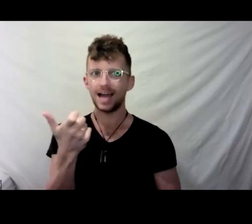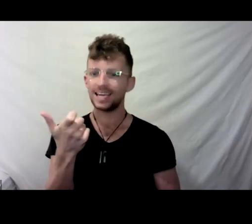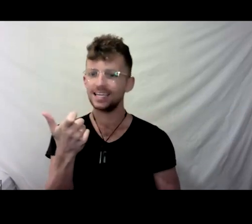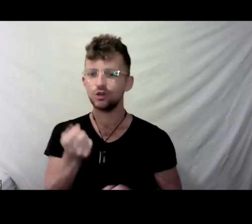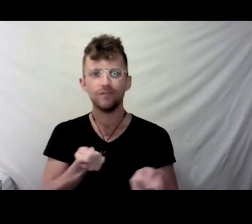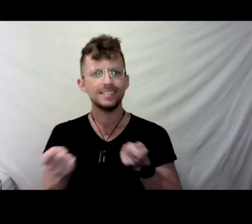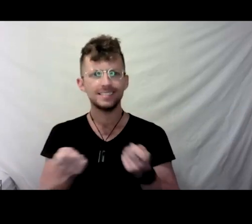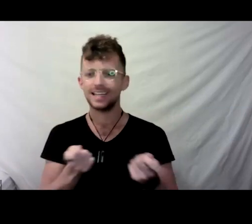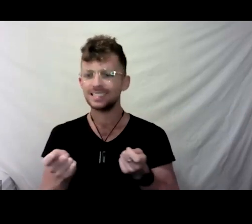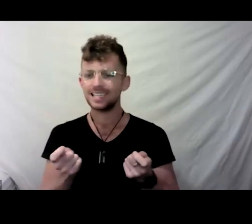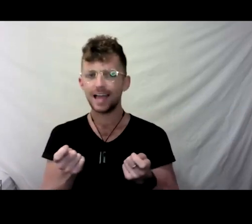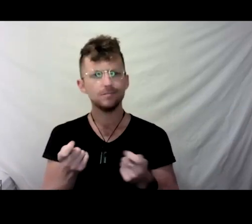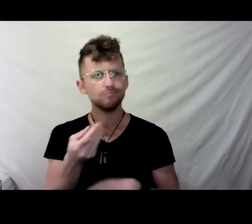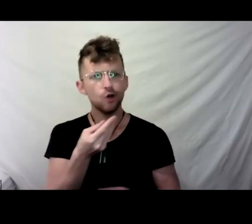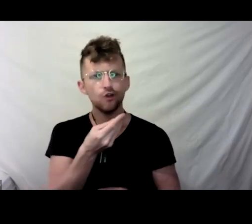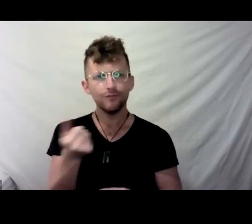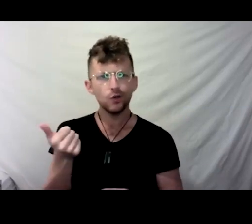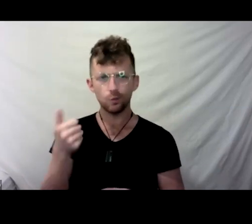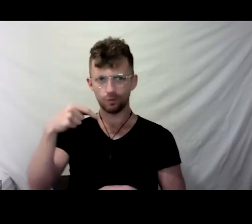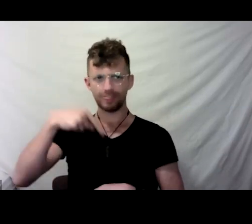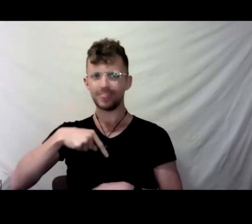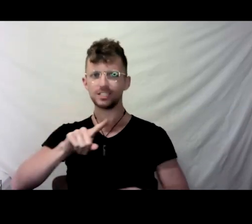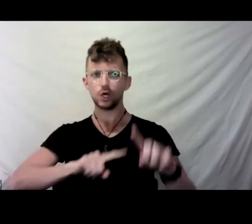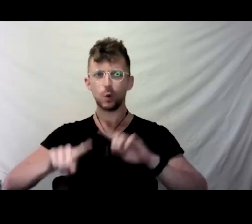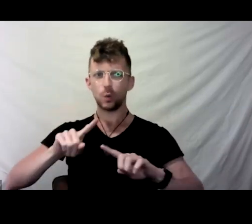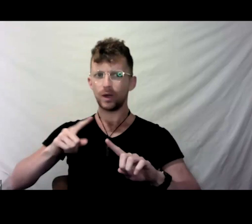I’m just pausing for a moment